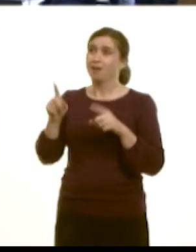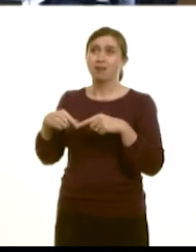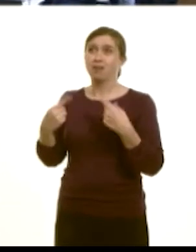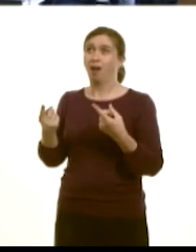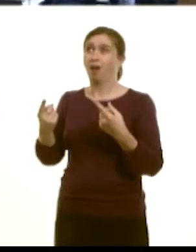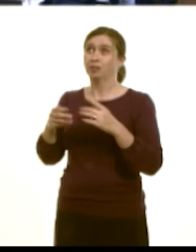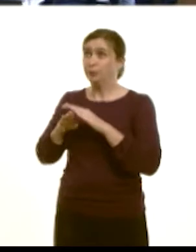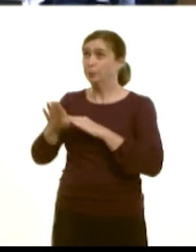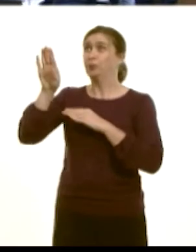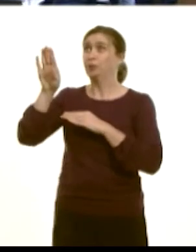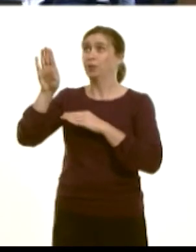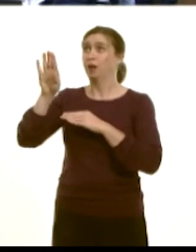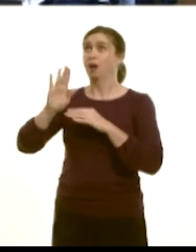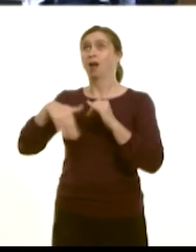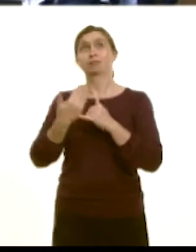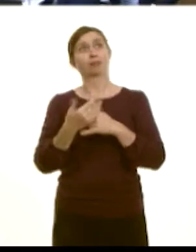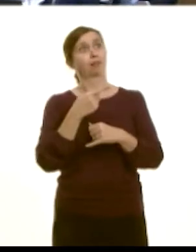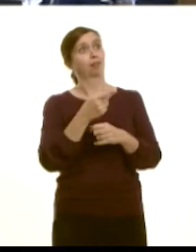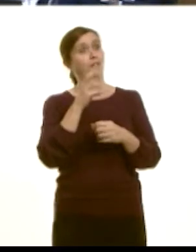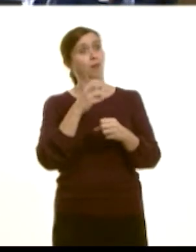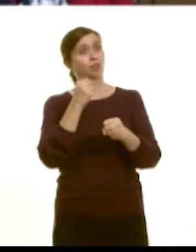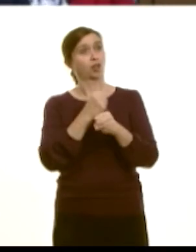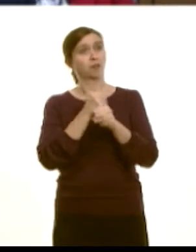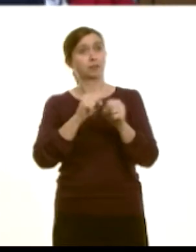more on marketing what we have to offer in terms of tourism in Wales?